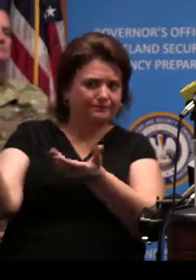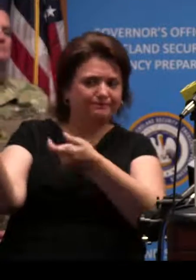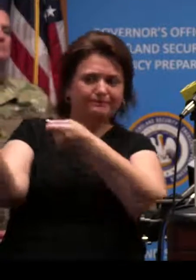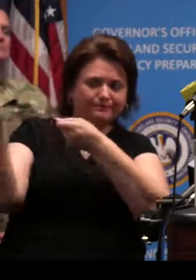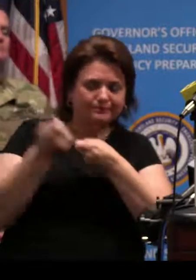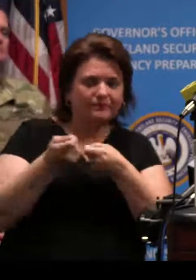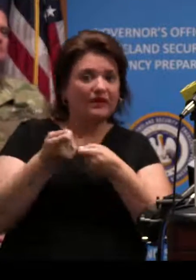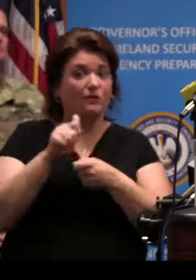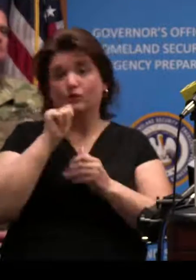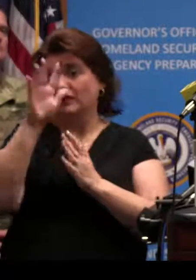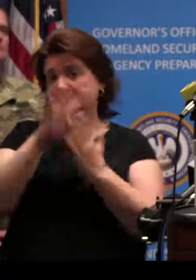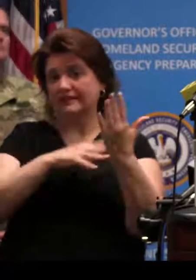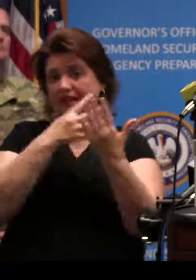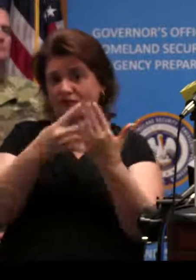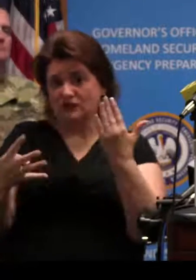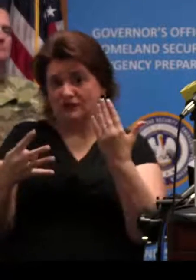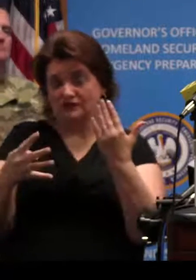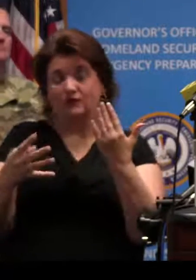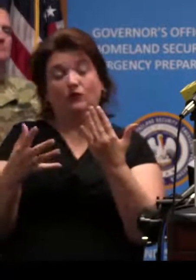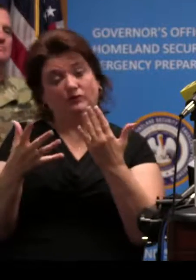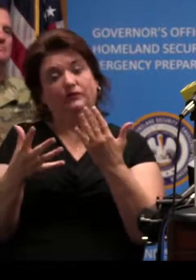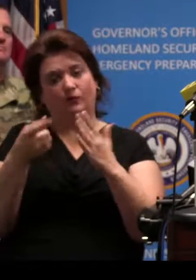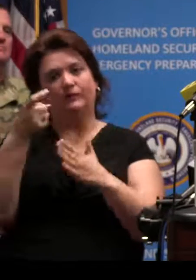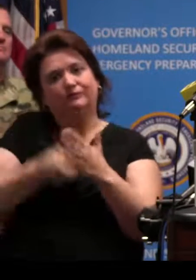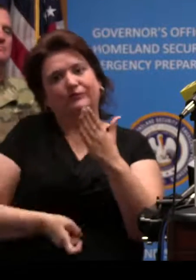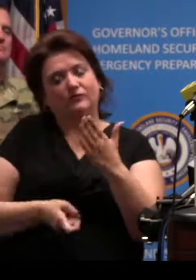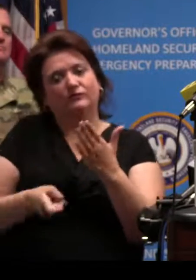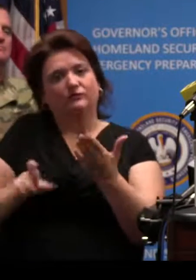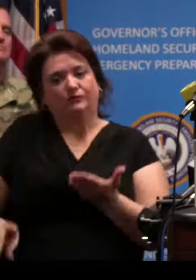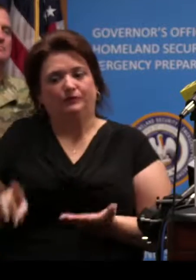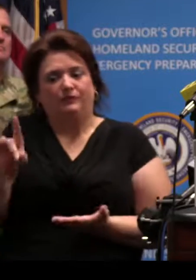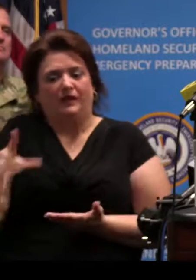they weren't scheduled to be there is a cost associated with that we are very